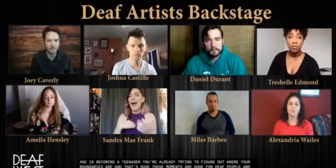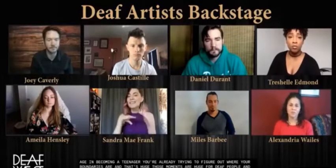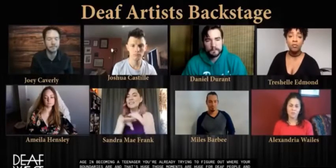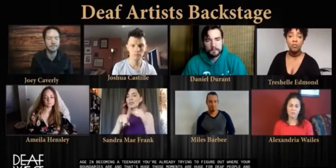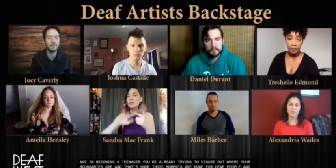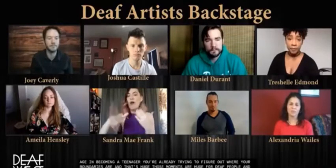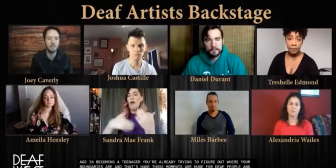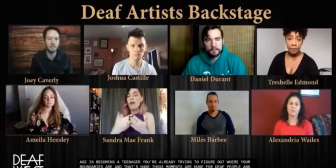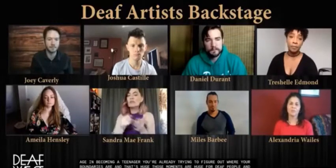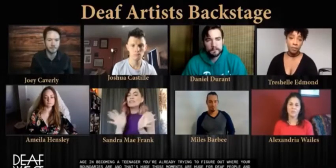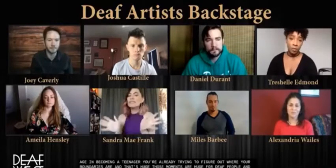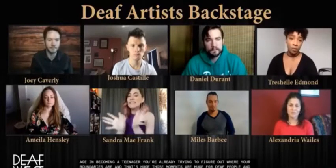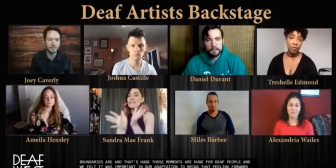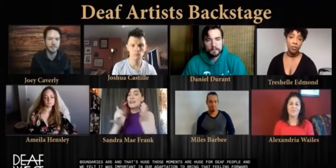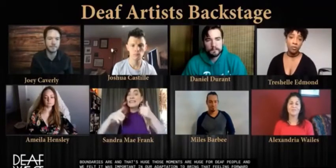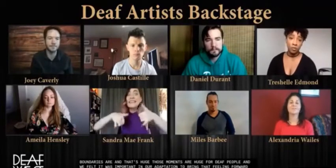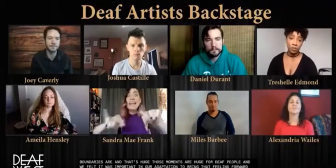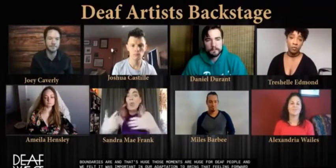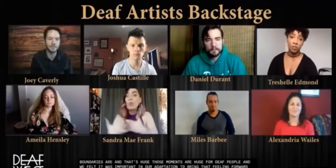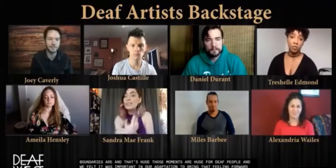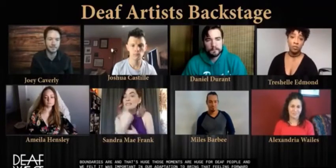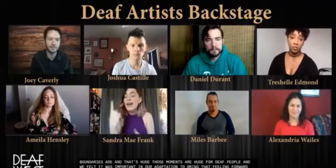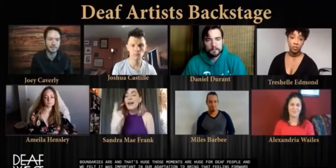It's just a culture and having access to all of that.